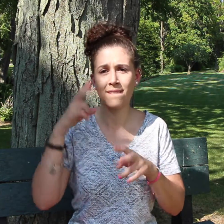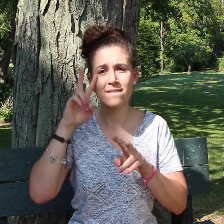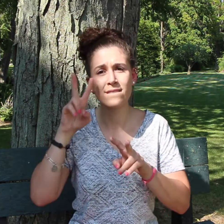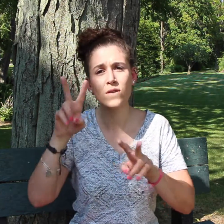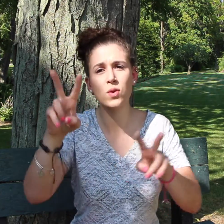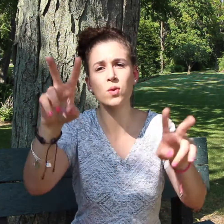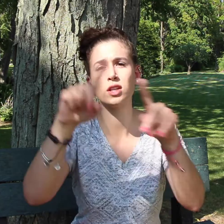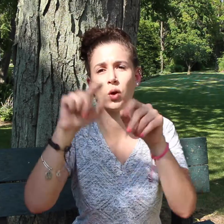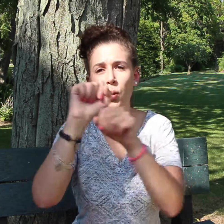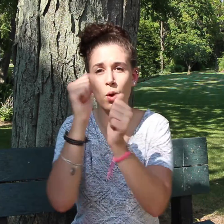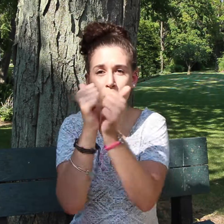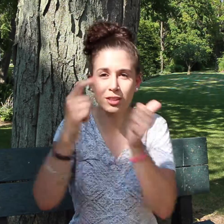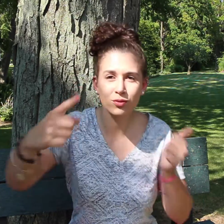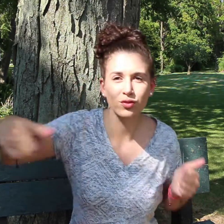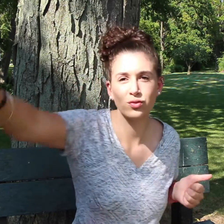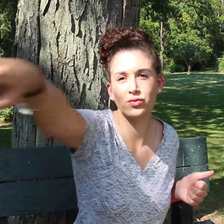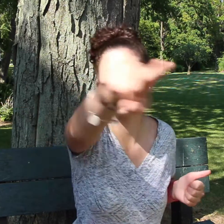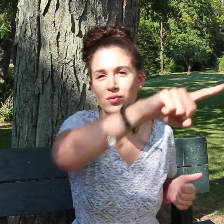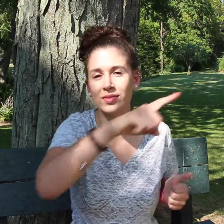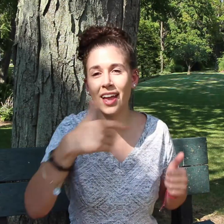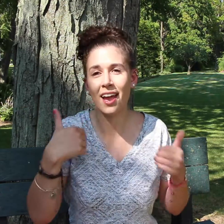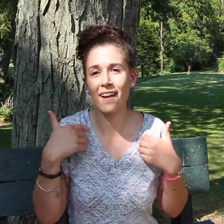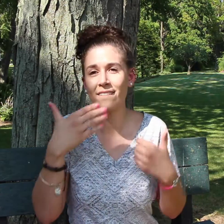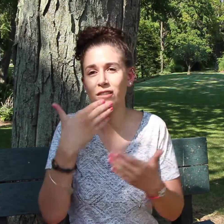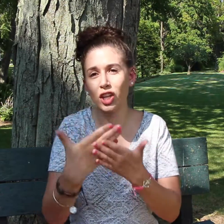I’m looking forward to work with you guys! Have a good summer!